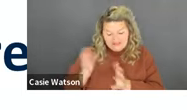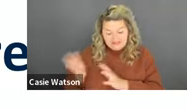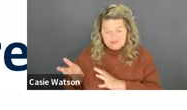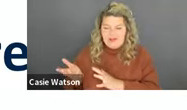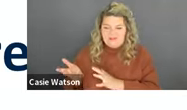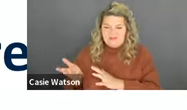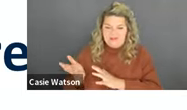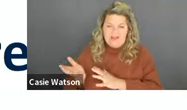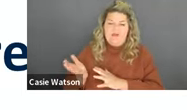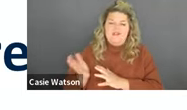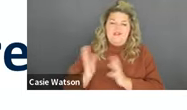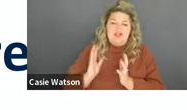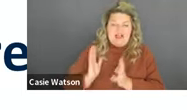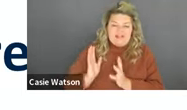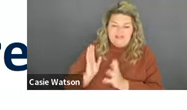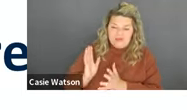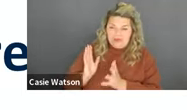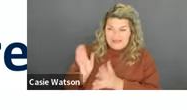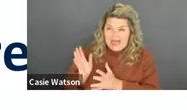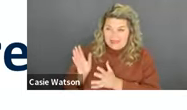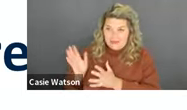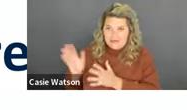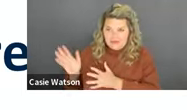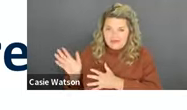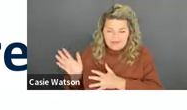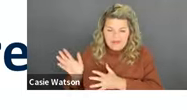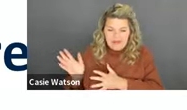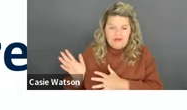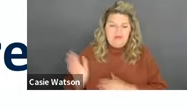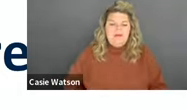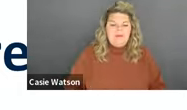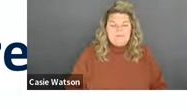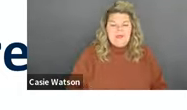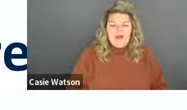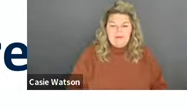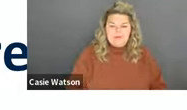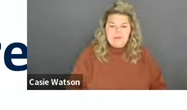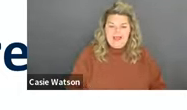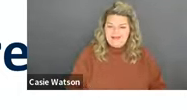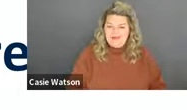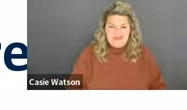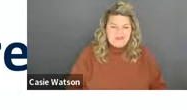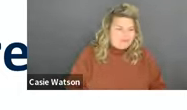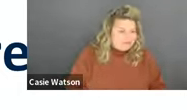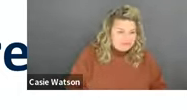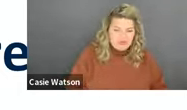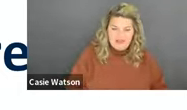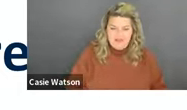and disrespectful to the Deaf person, to ask the interpreter not to interpret something. So we ask that you just treat it